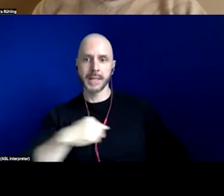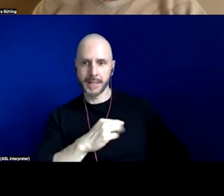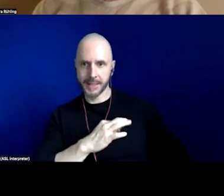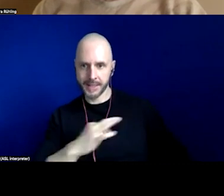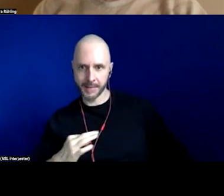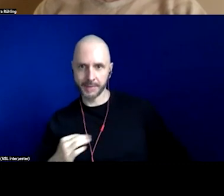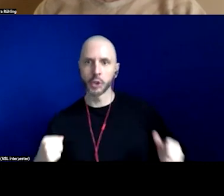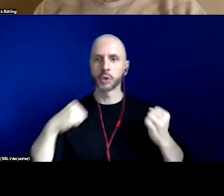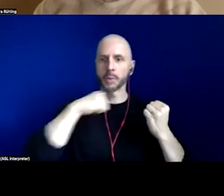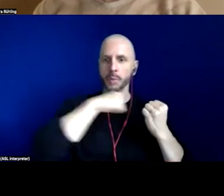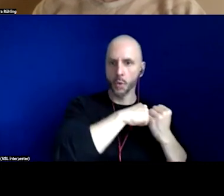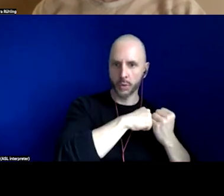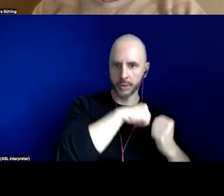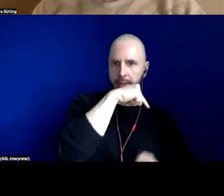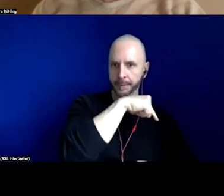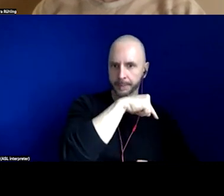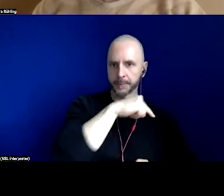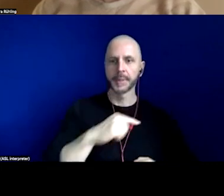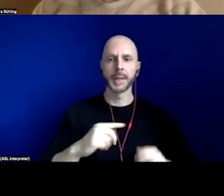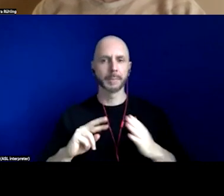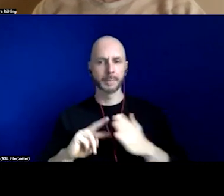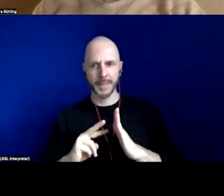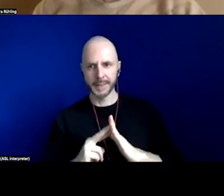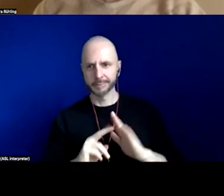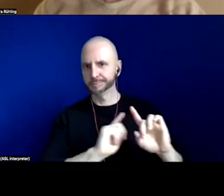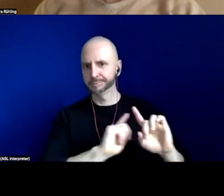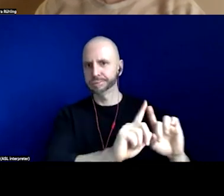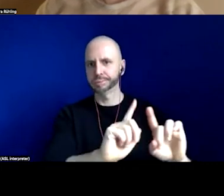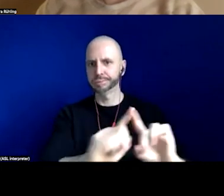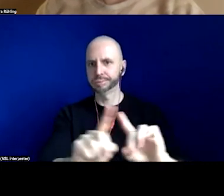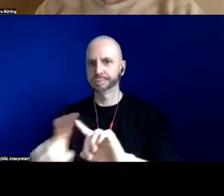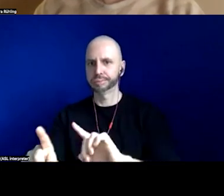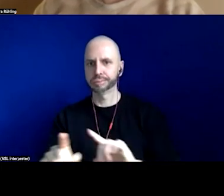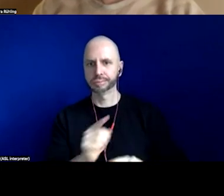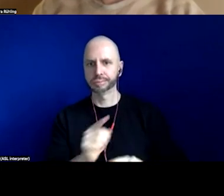with any kind of groups together. We've been working a lot with tech companies. We've been